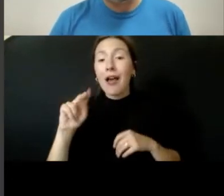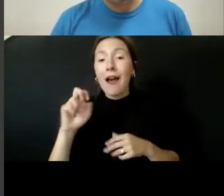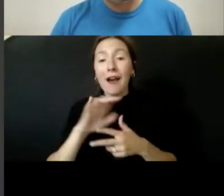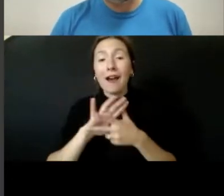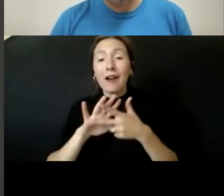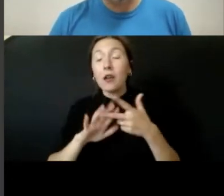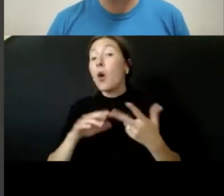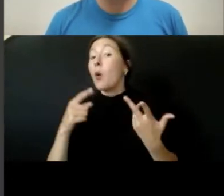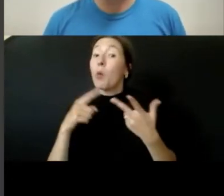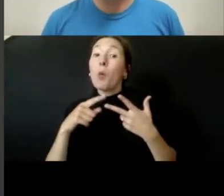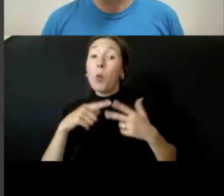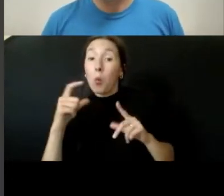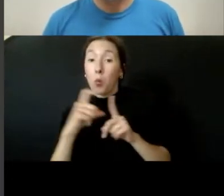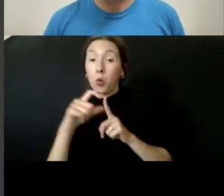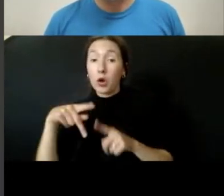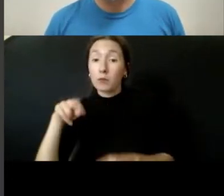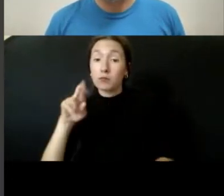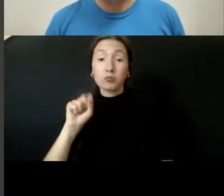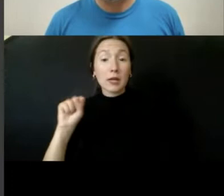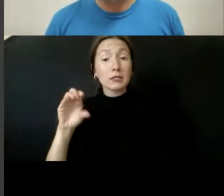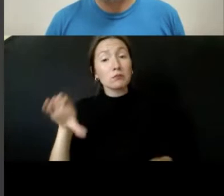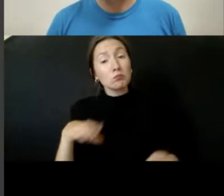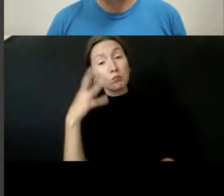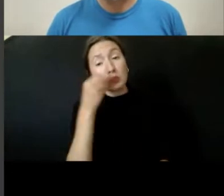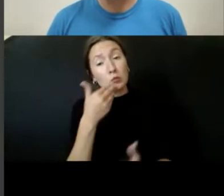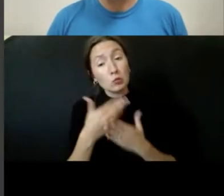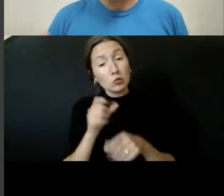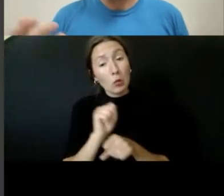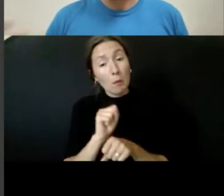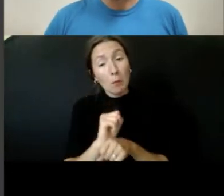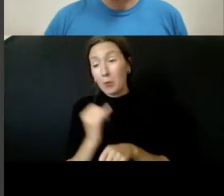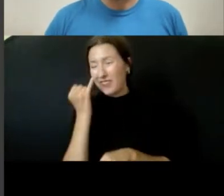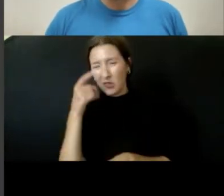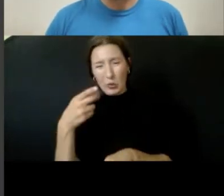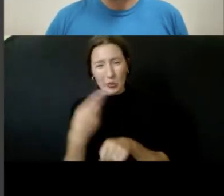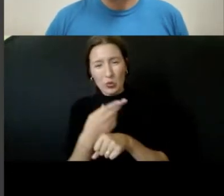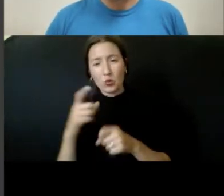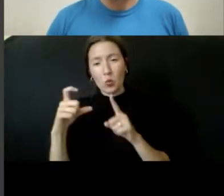if you if you do a color background and a color um text it'll actually tell you